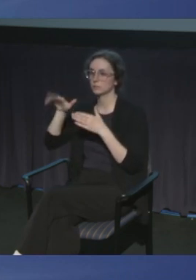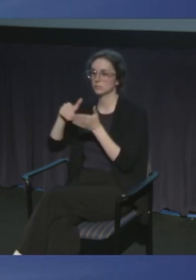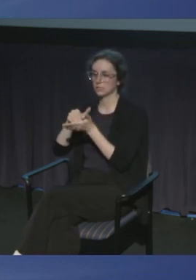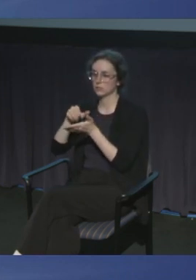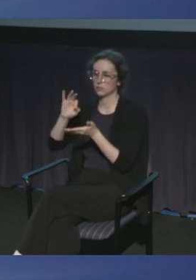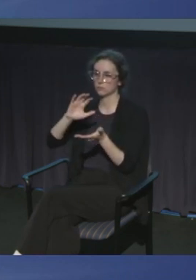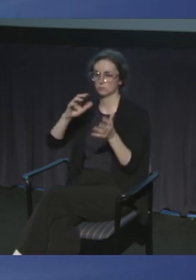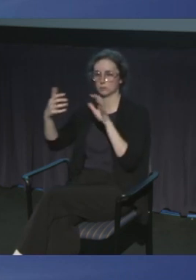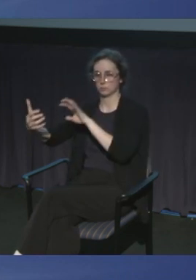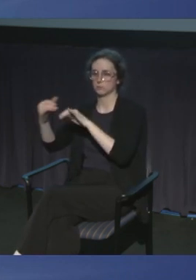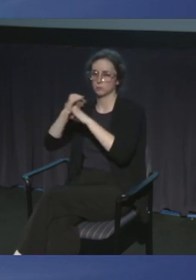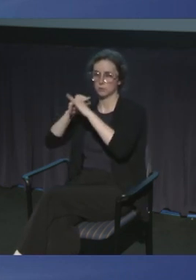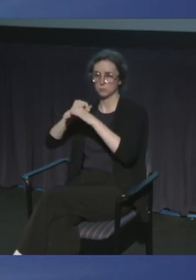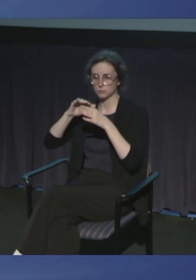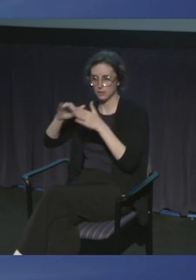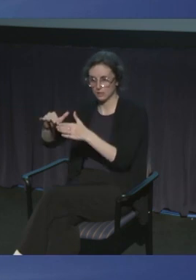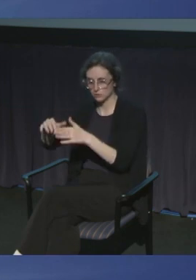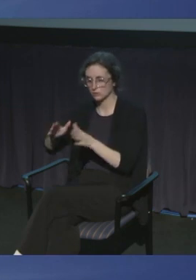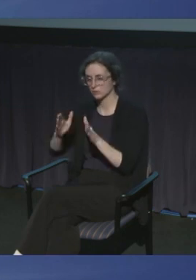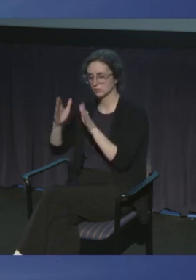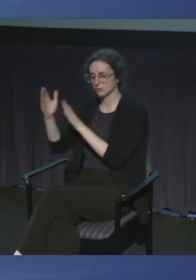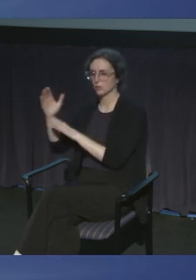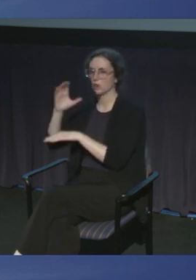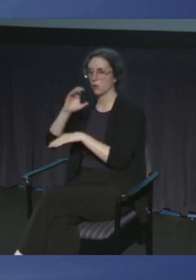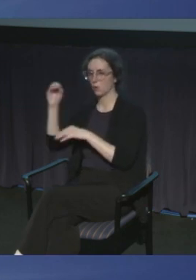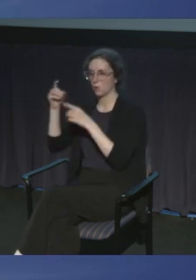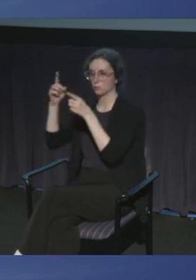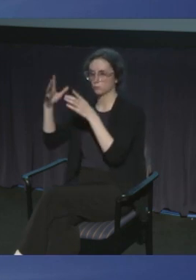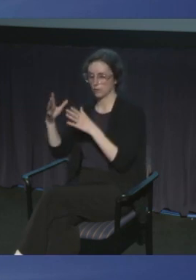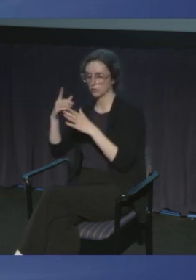CENTER FOR TRANSLATIONAL IMMUNOLOGY, AND CODIRECTOR OF THE INFLAMMATORY DISEASES